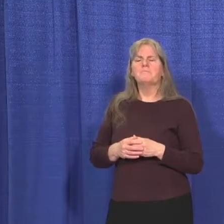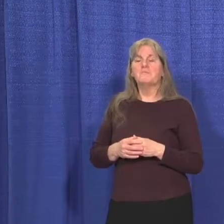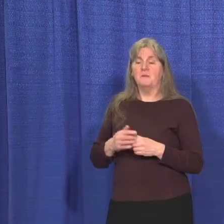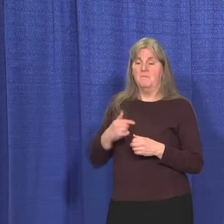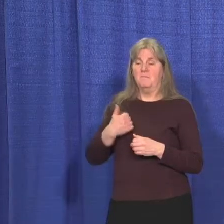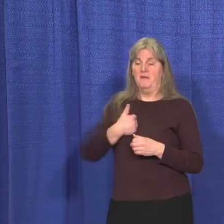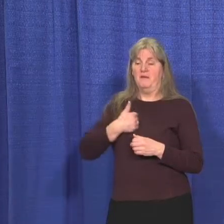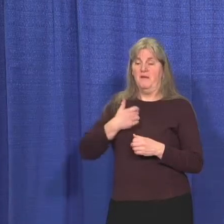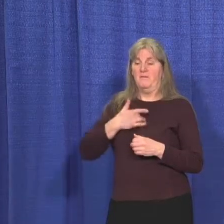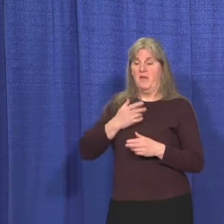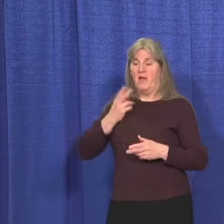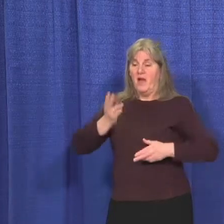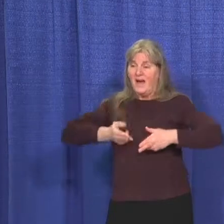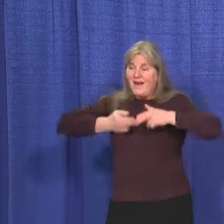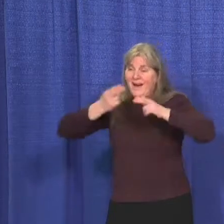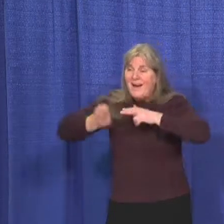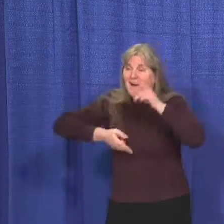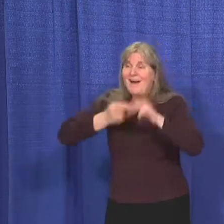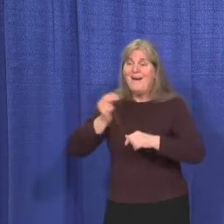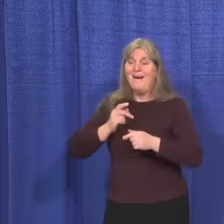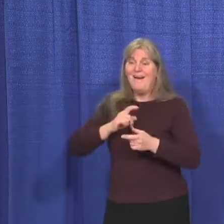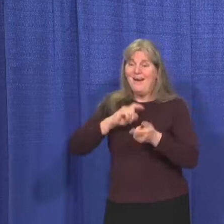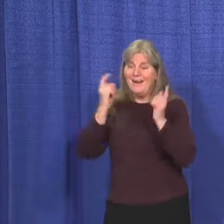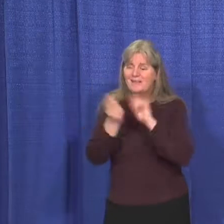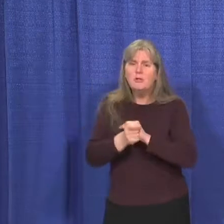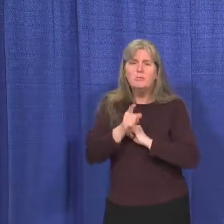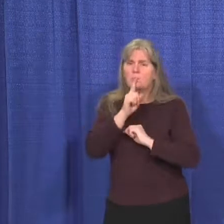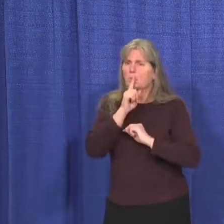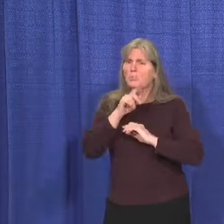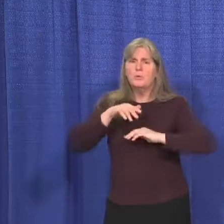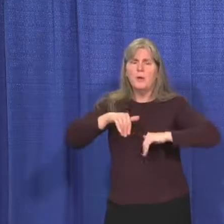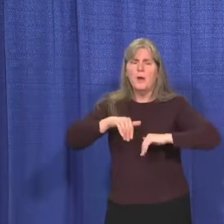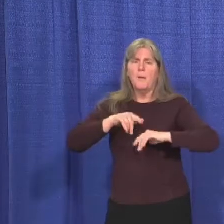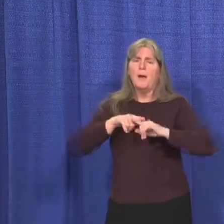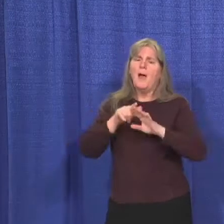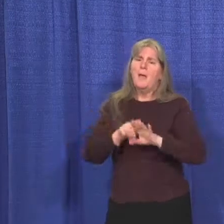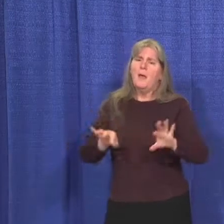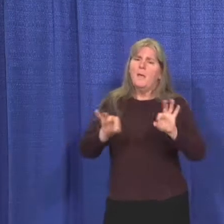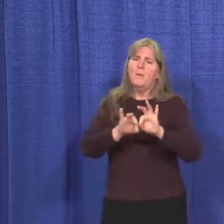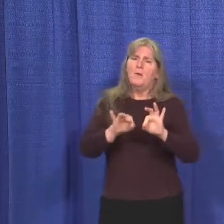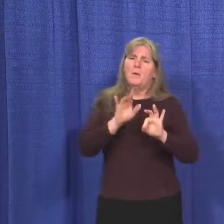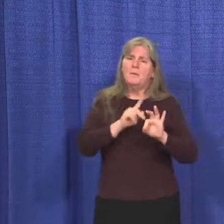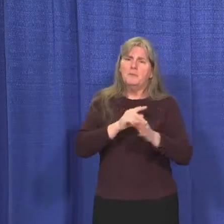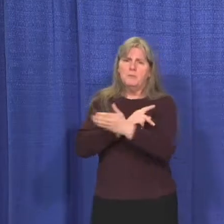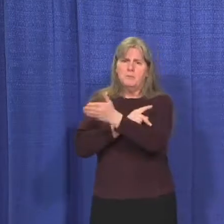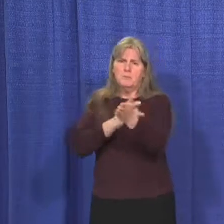I feel not in a hurry to make changes, but I think people need